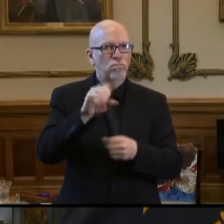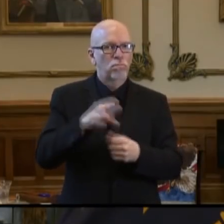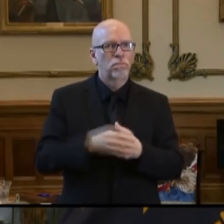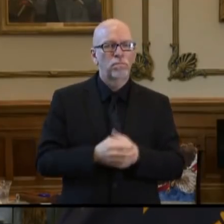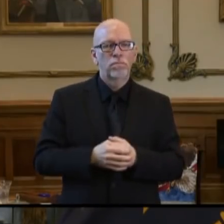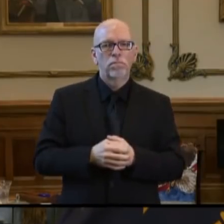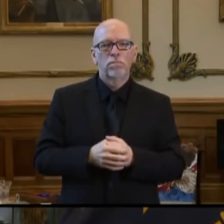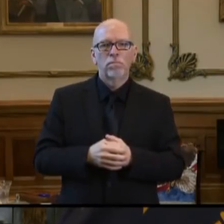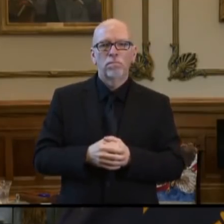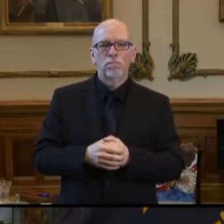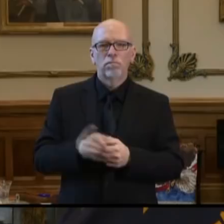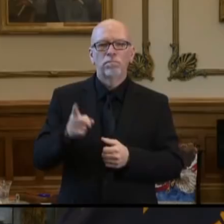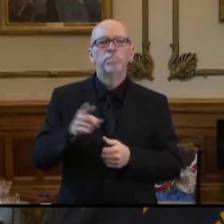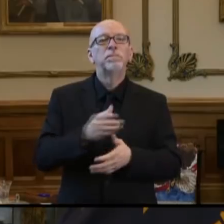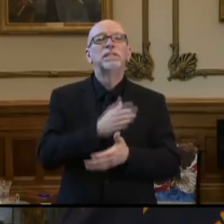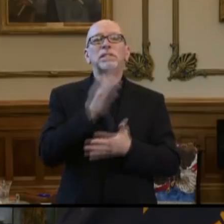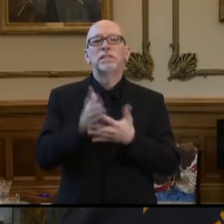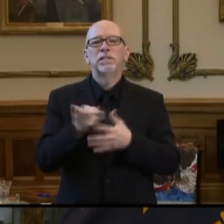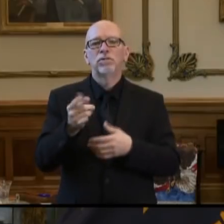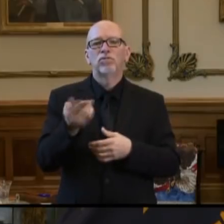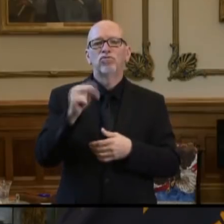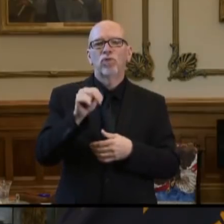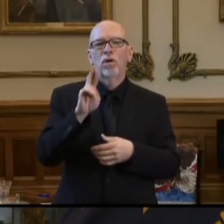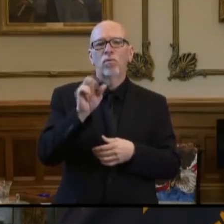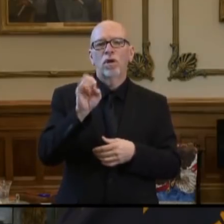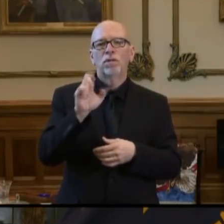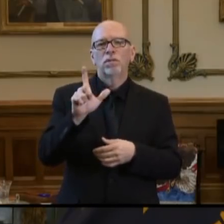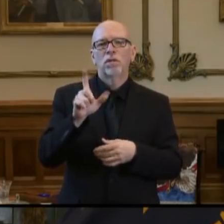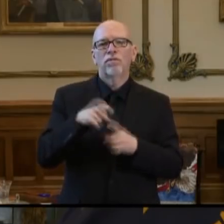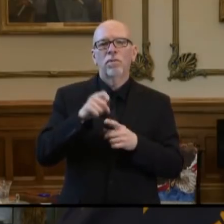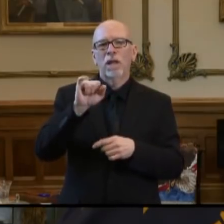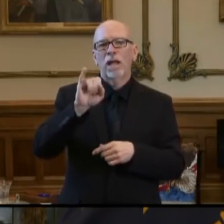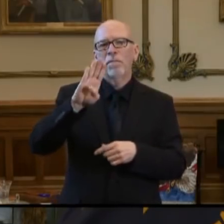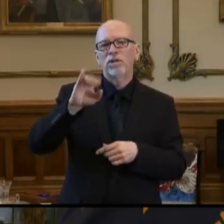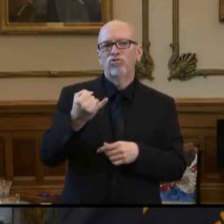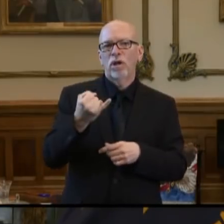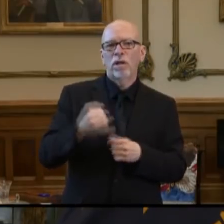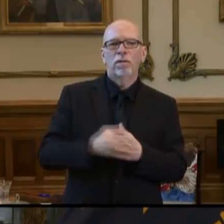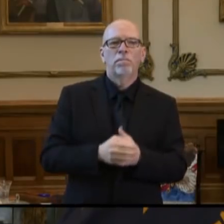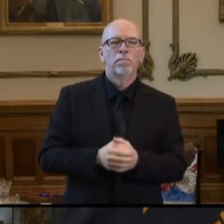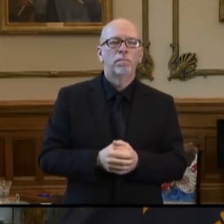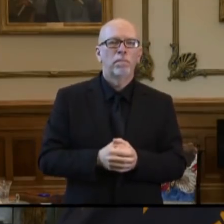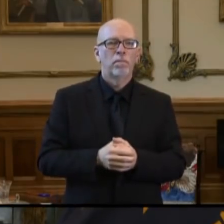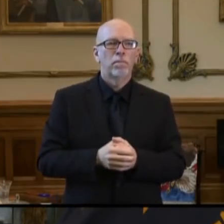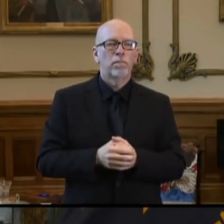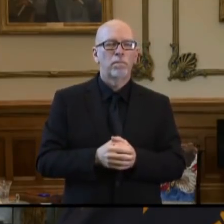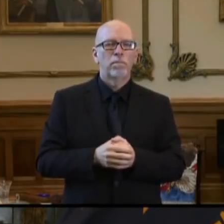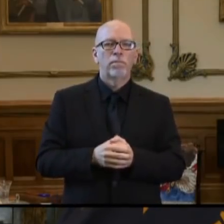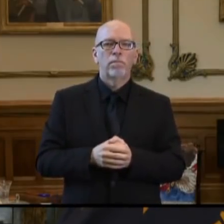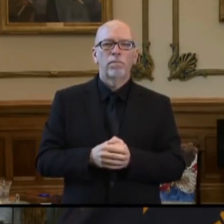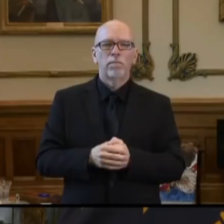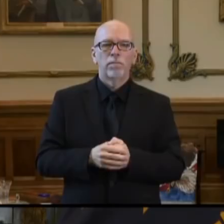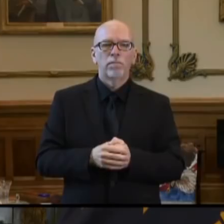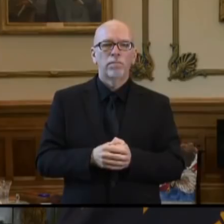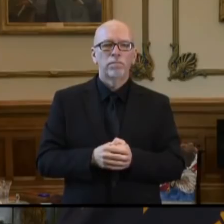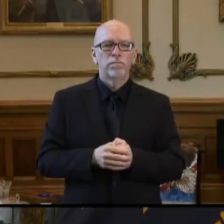CURRENT AND ABSOLUTE . UP NEXT